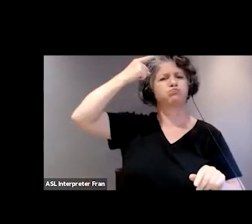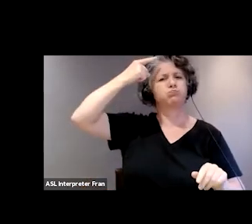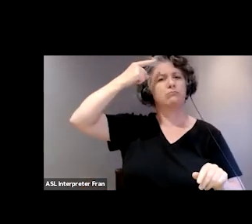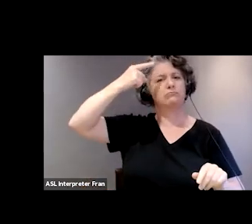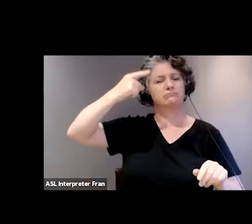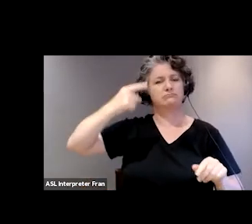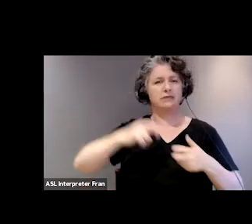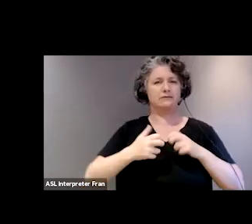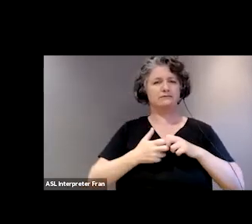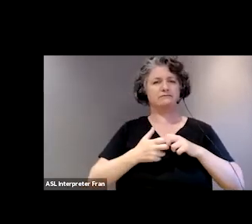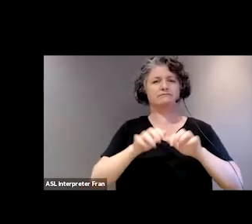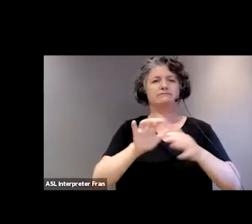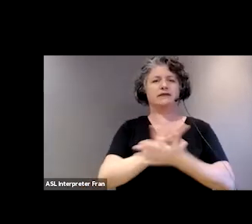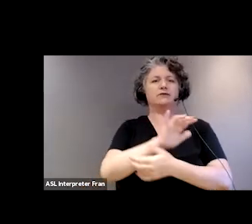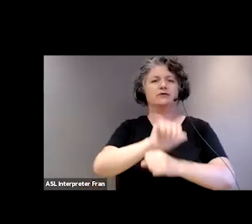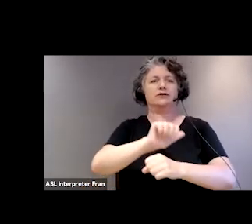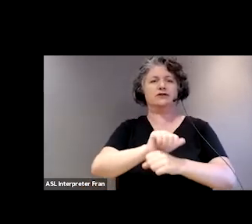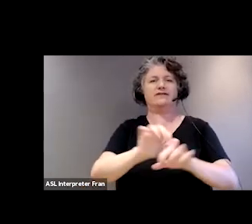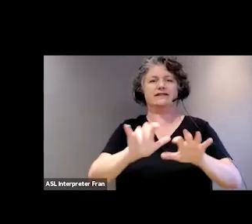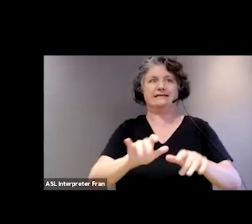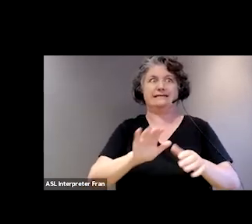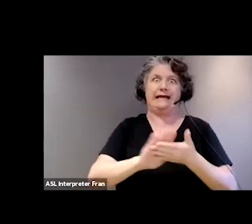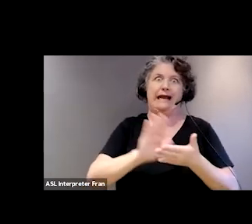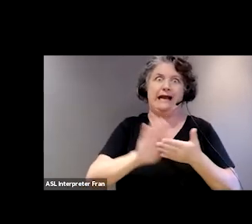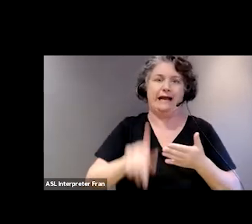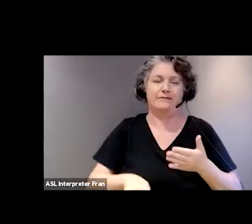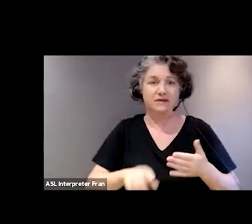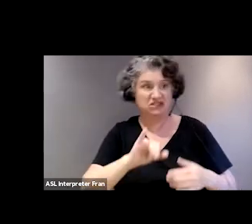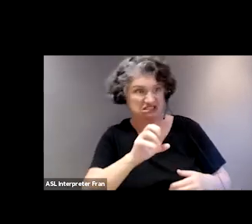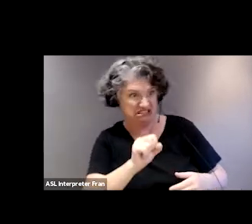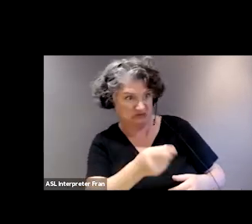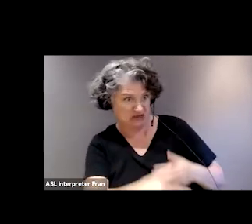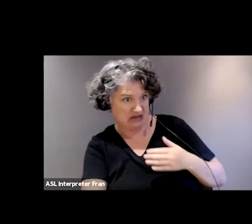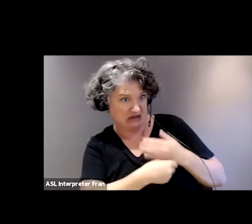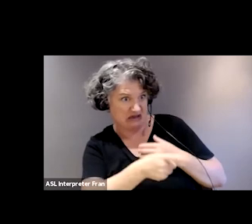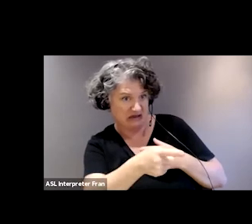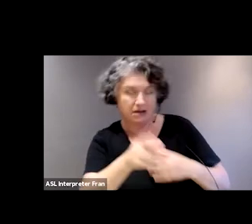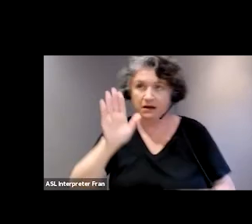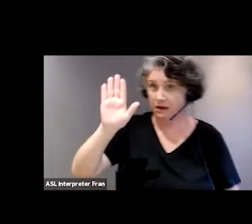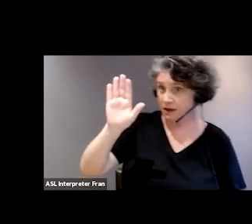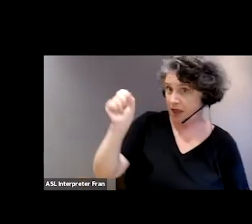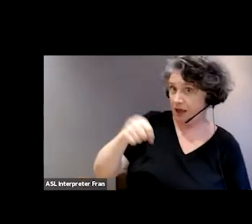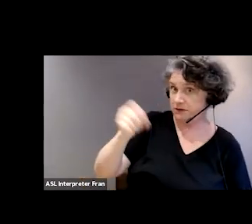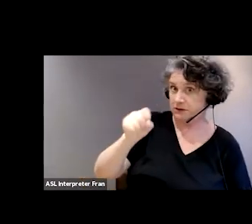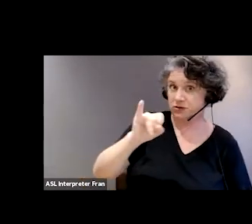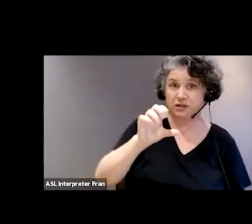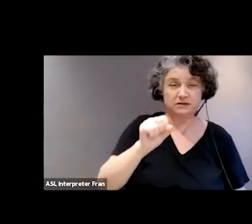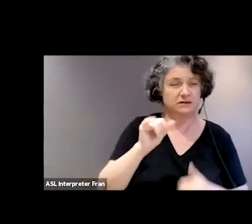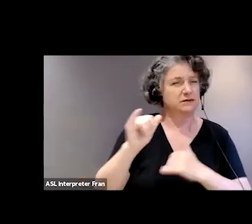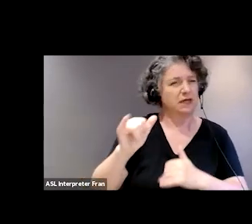Unfortunately, logistically or administratively, it's a bit of a